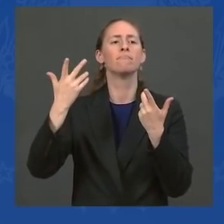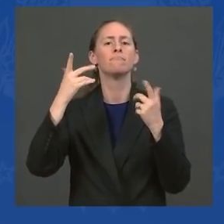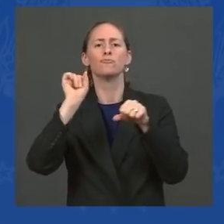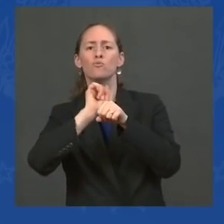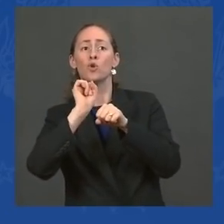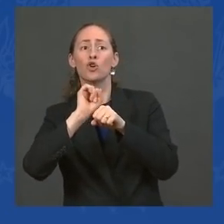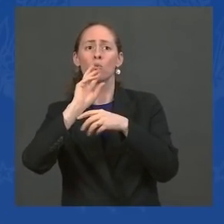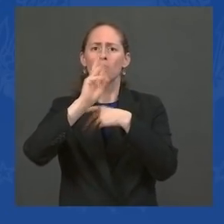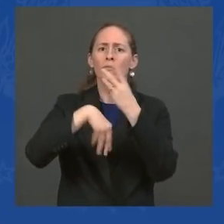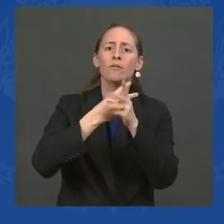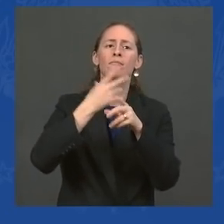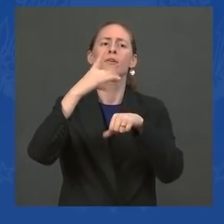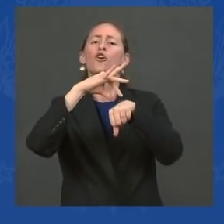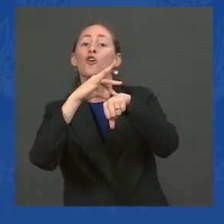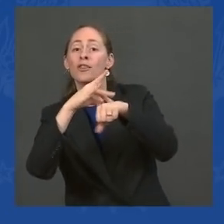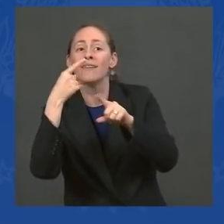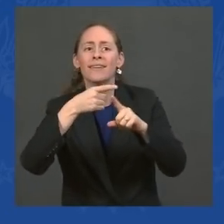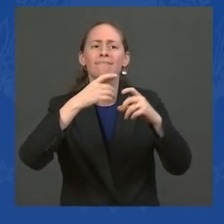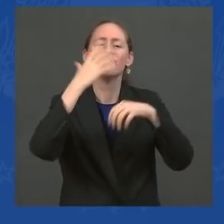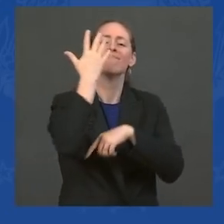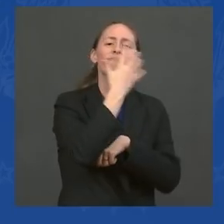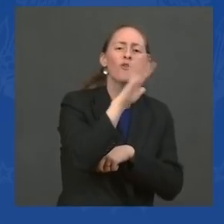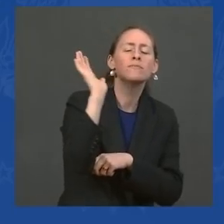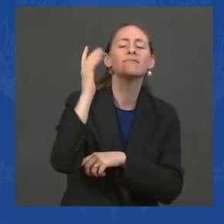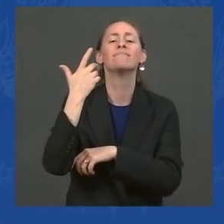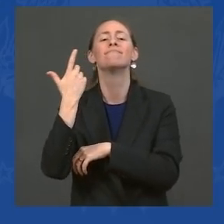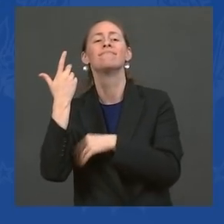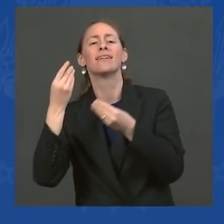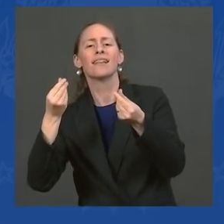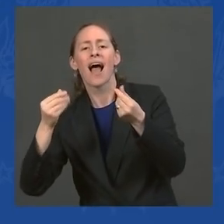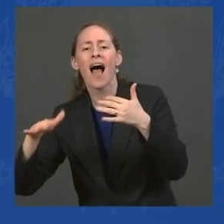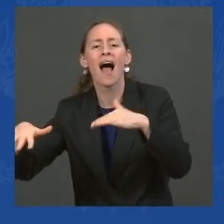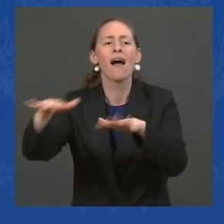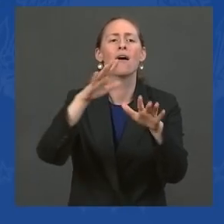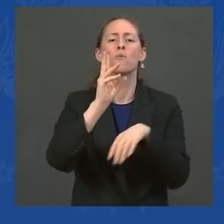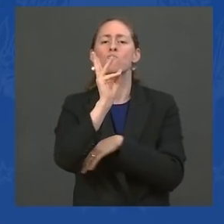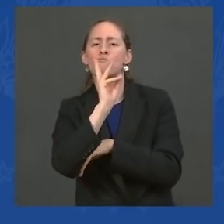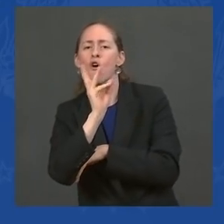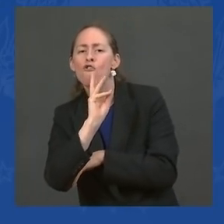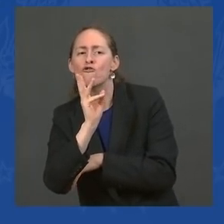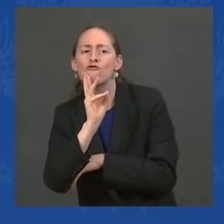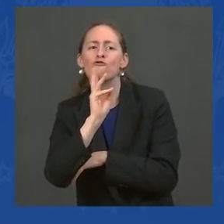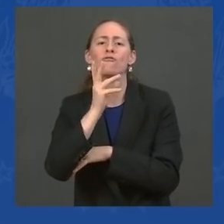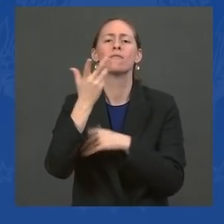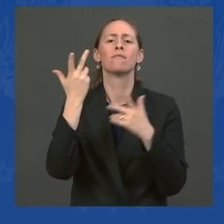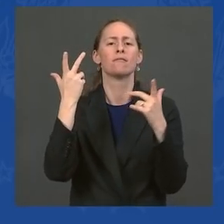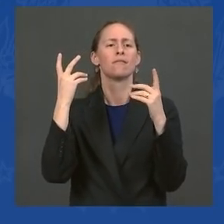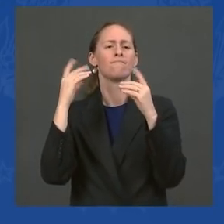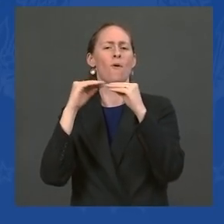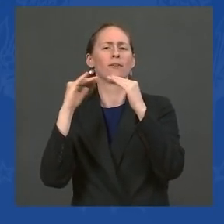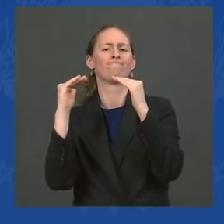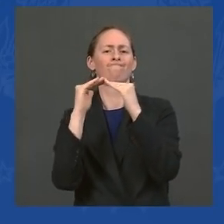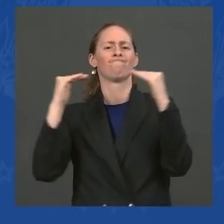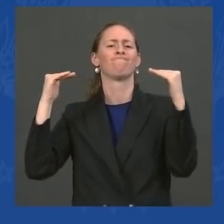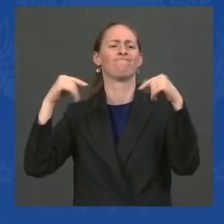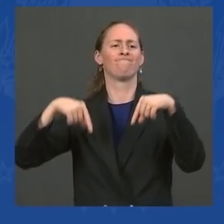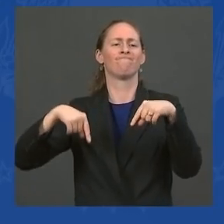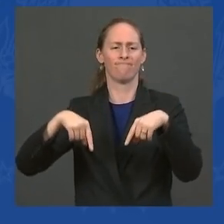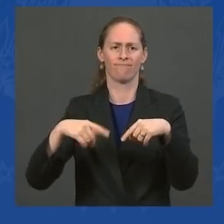and to advance environmental justice and help communities to better prepare for the impacts of a changing climate.